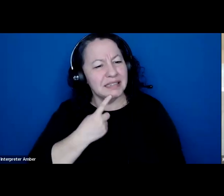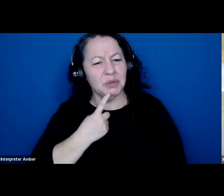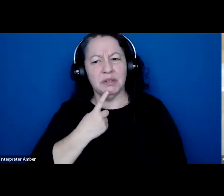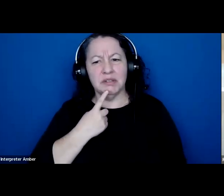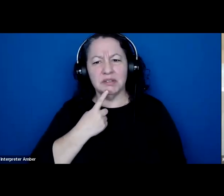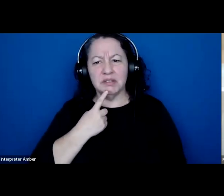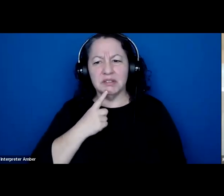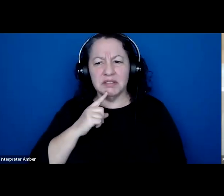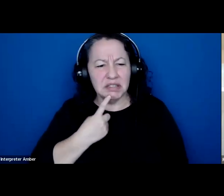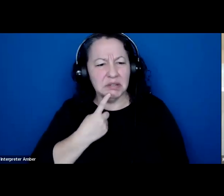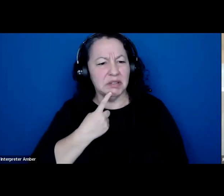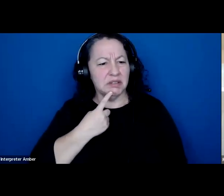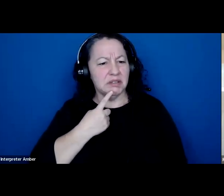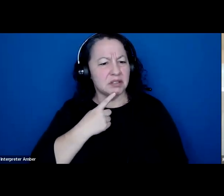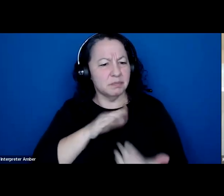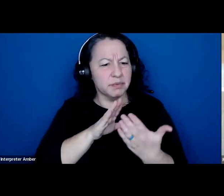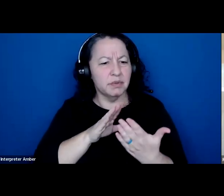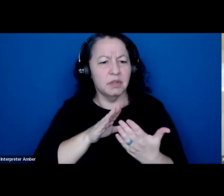militarism has on people in our land,